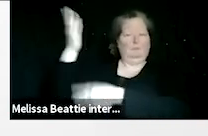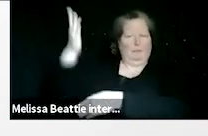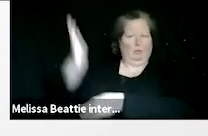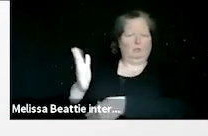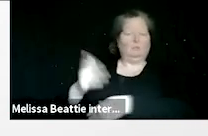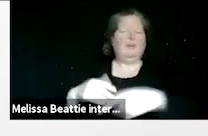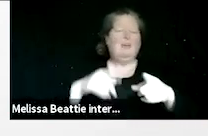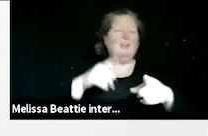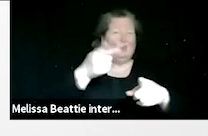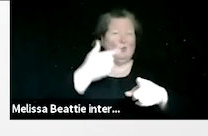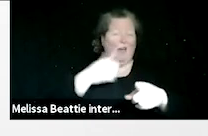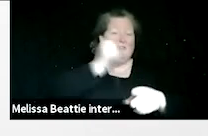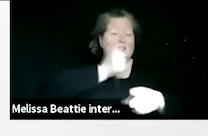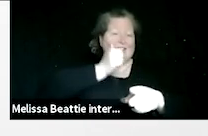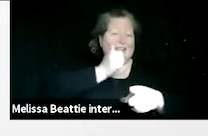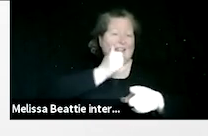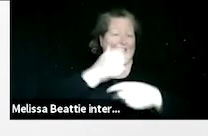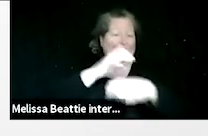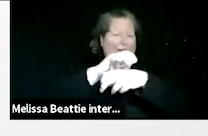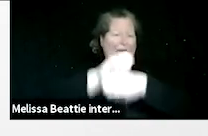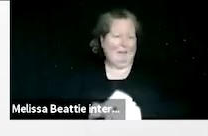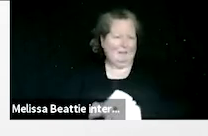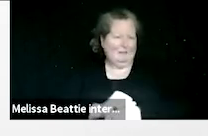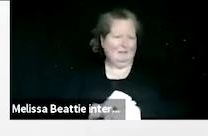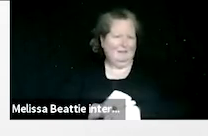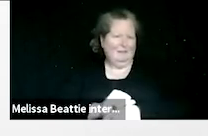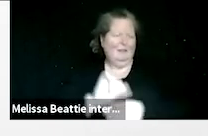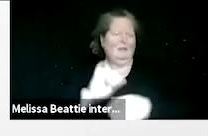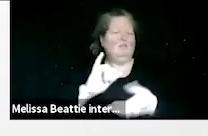remain discipline in the space of cyber right. Is there something that you either do or why